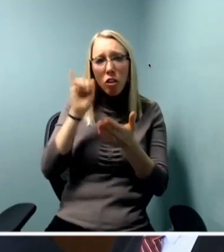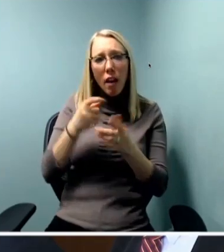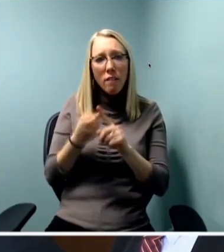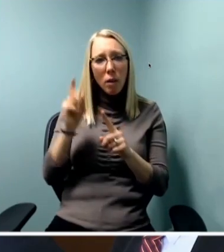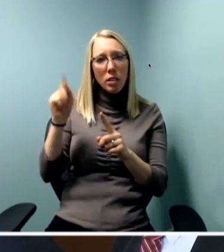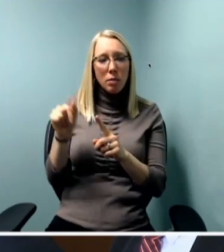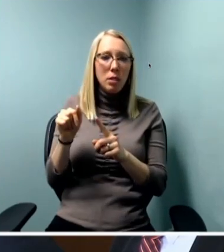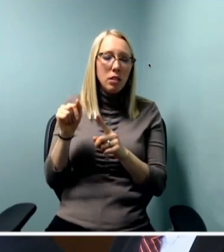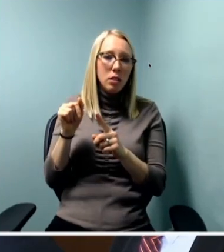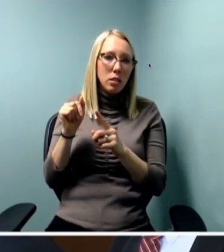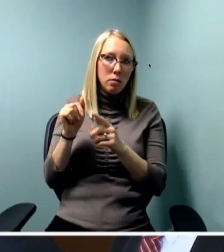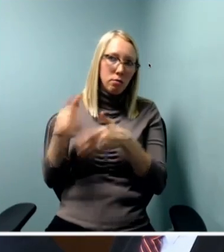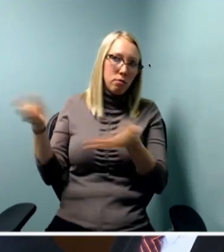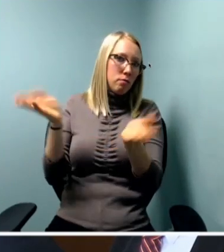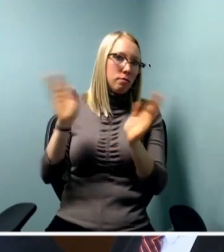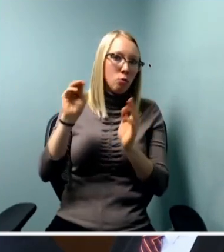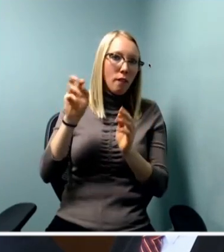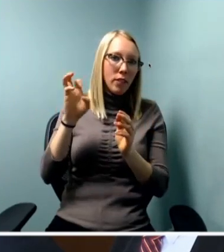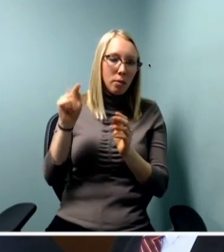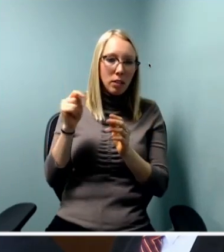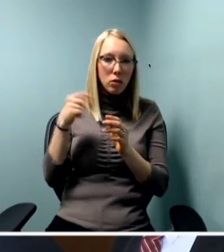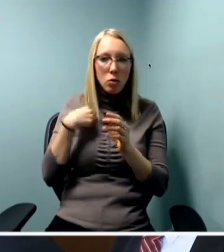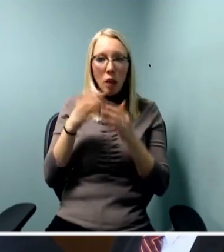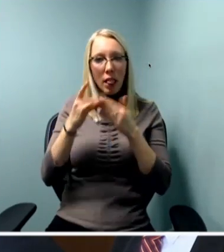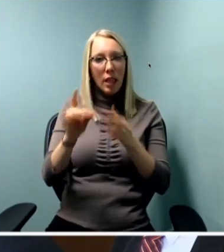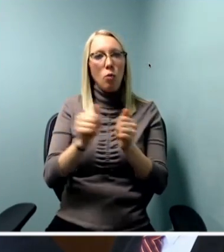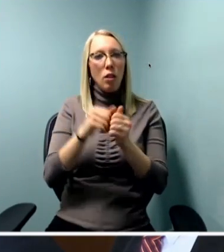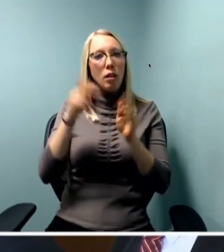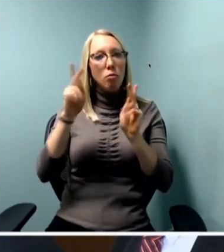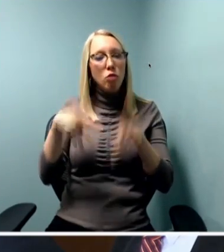So in marketing the work, we actually talk about the art first.